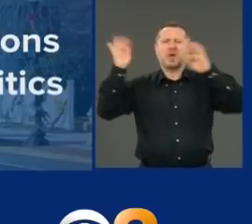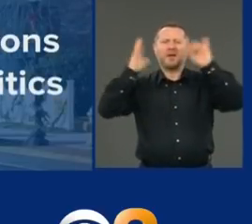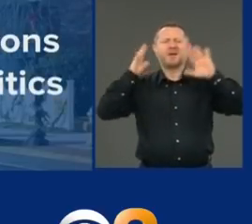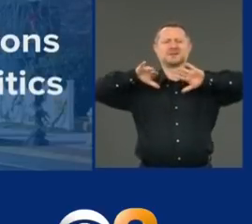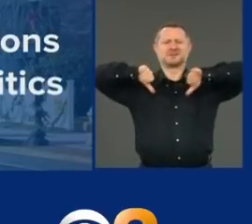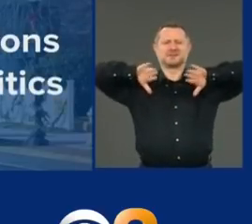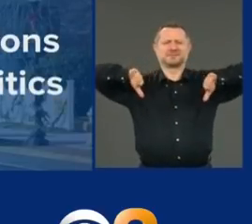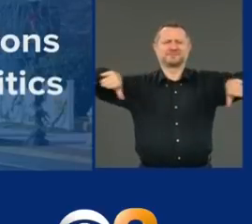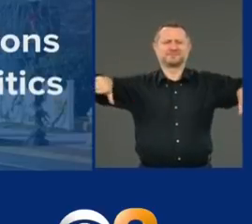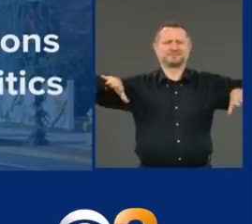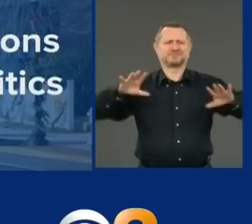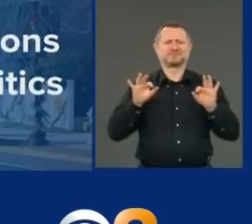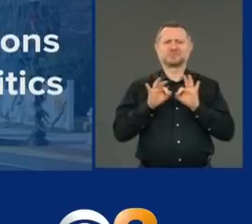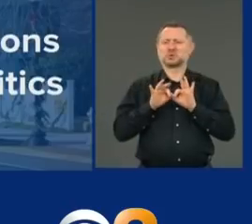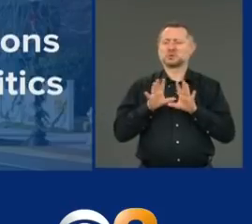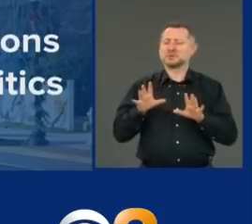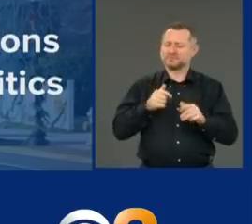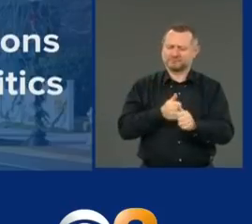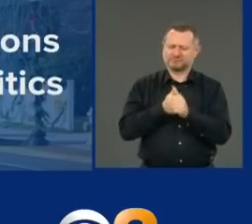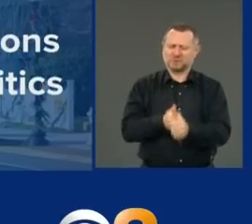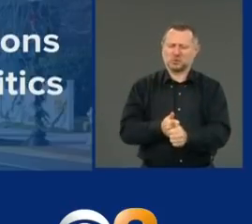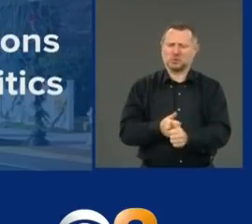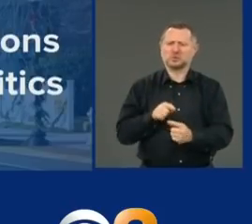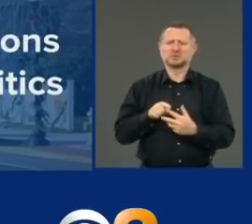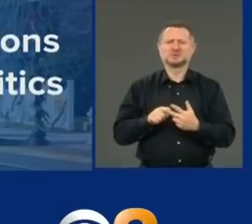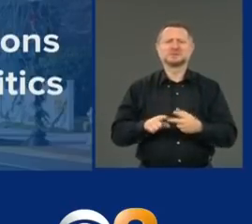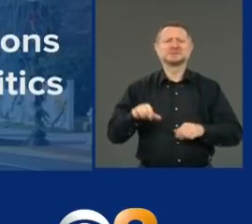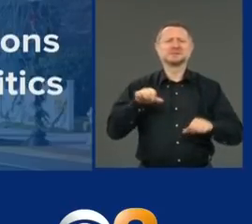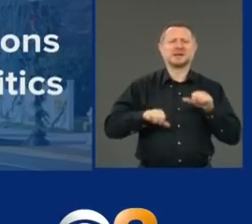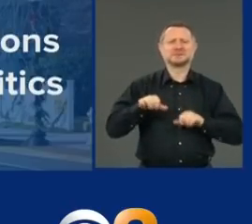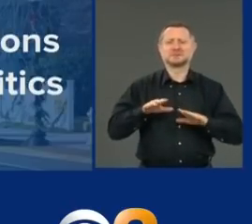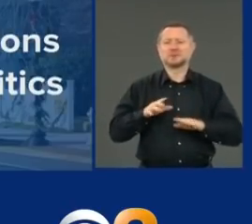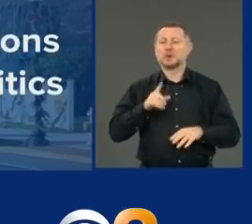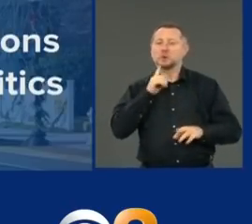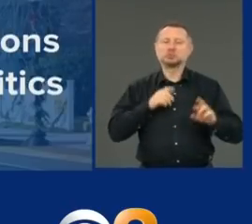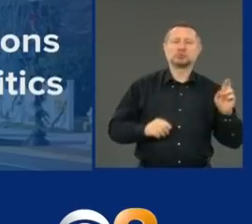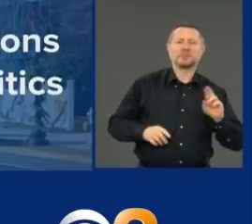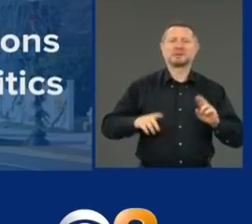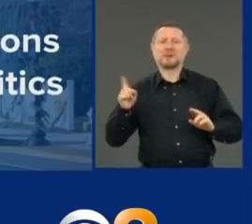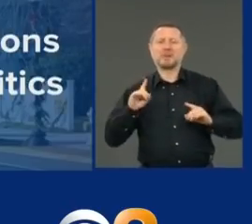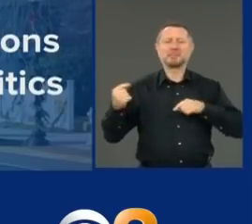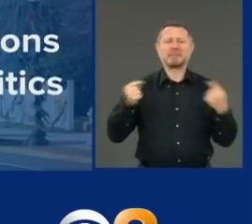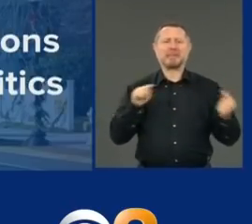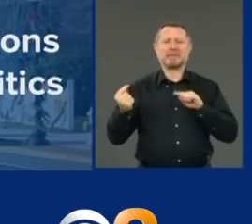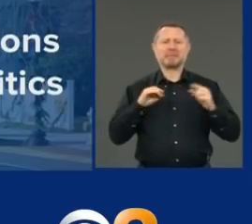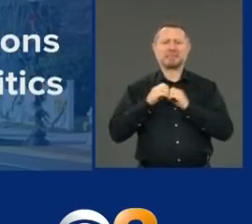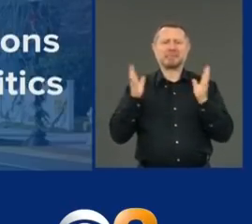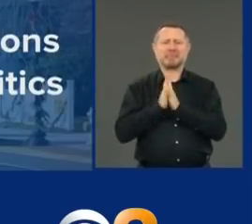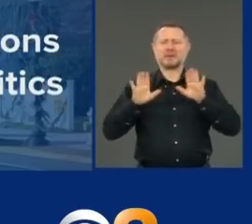REOPENING PHASE AND WE HAVE BEEN FOLLOWING THE NUMBERS FROM DAY ONE WITHOUT EMOTIONS. WE